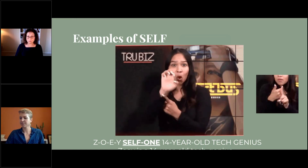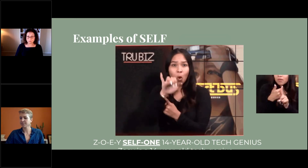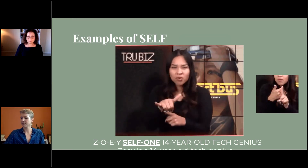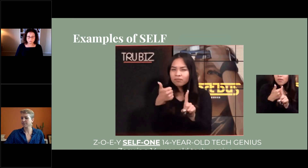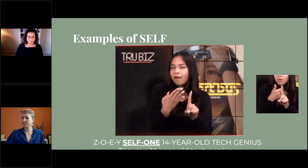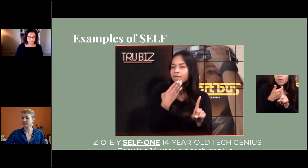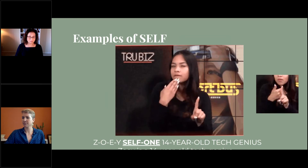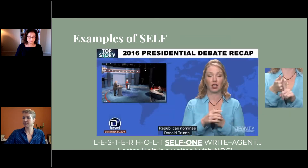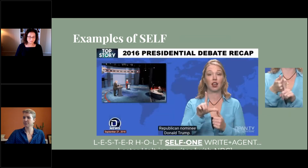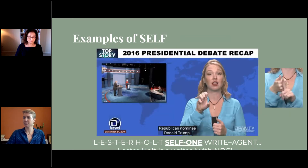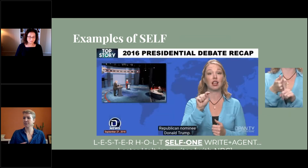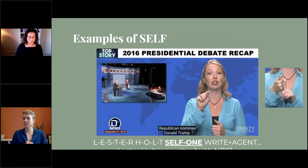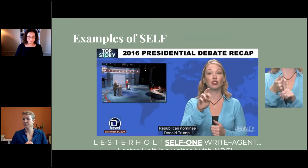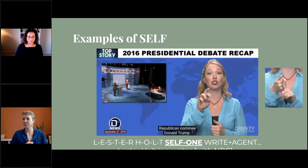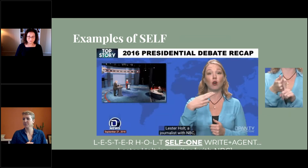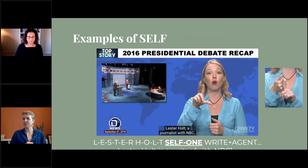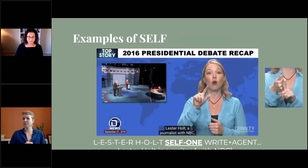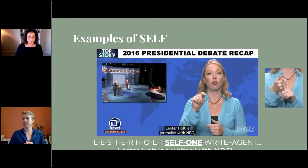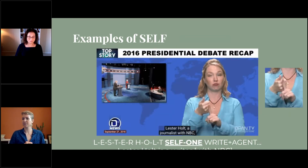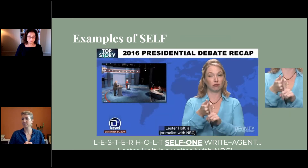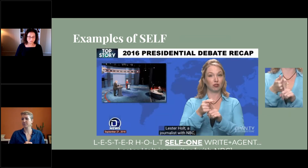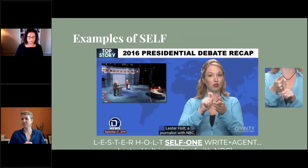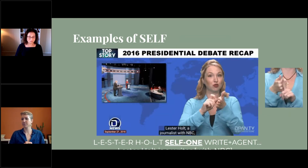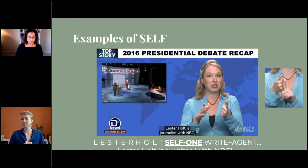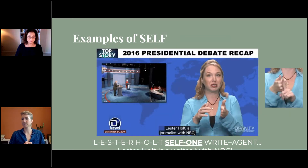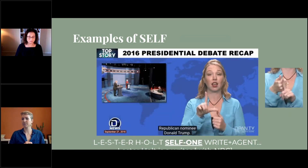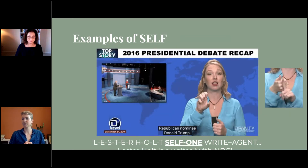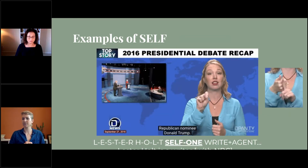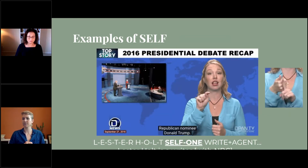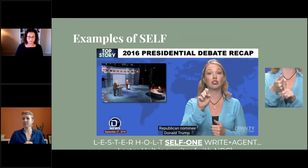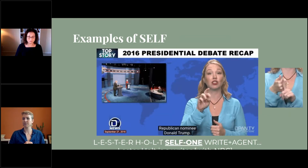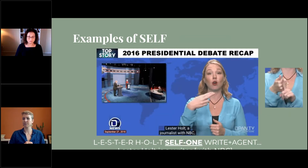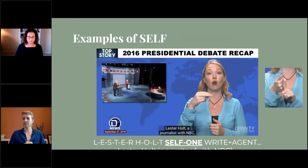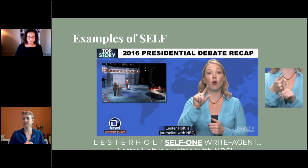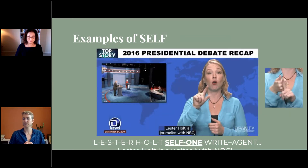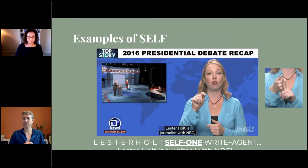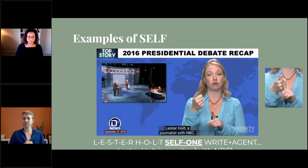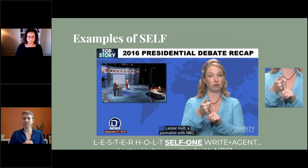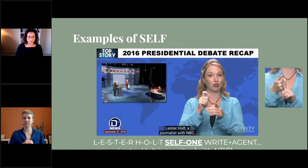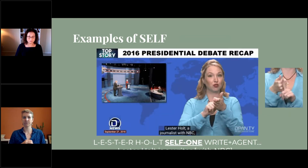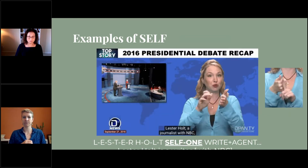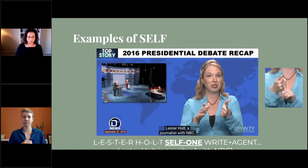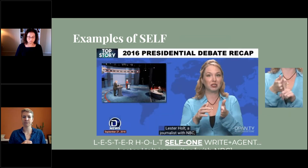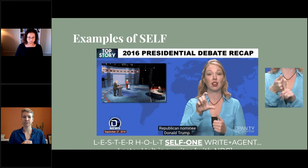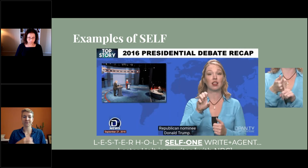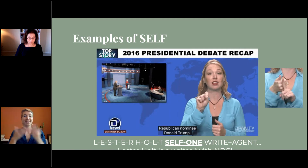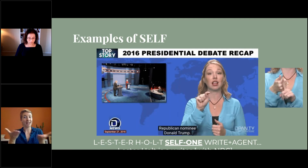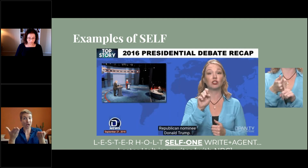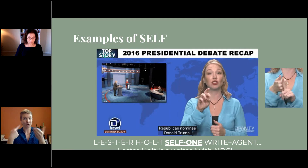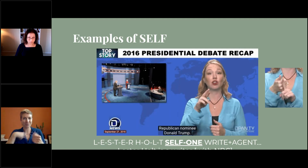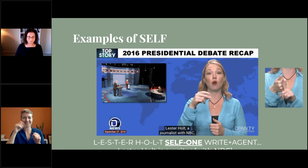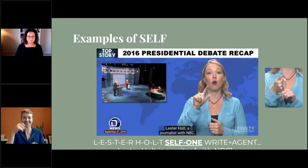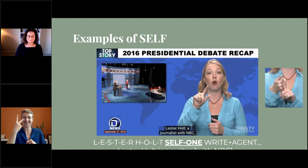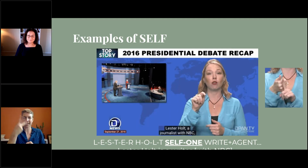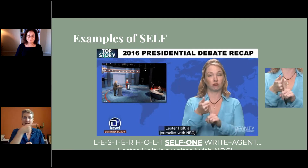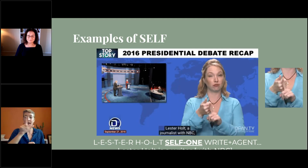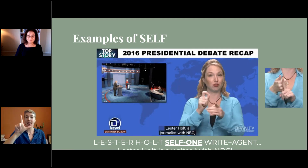Let’s look at another example.